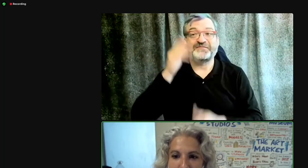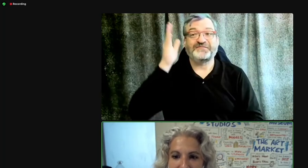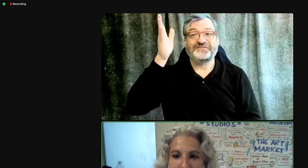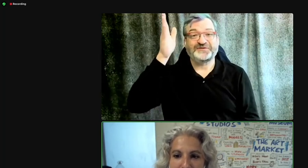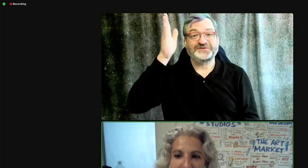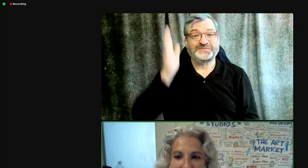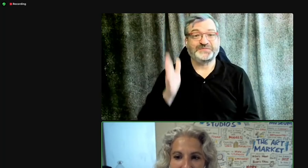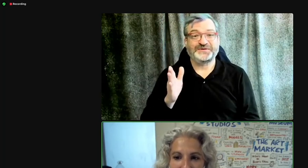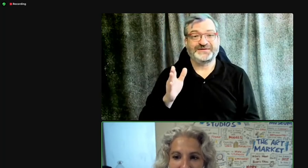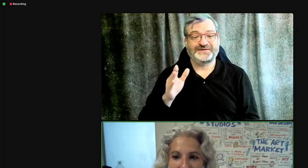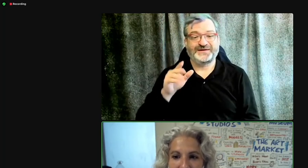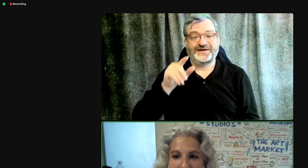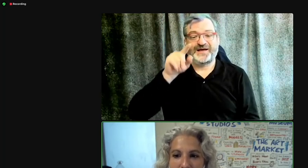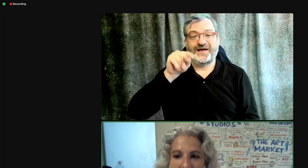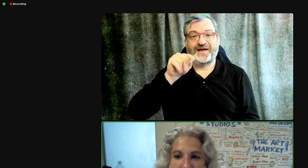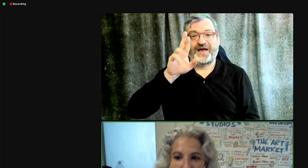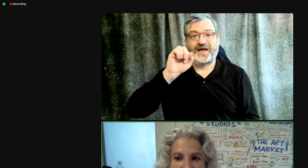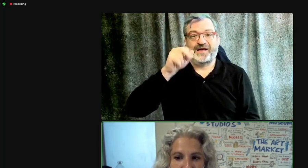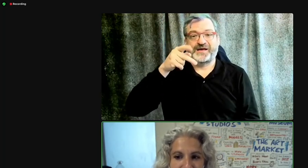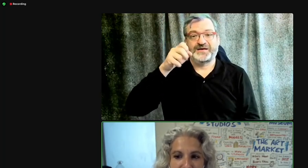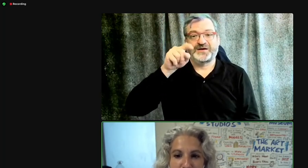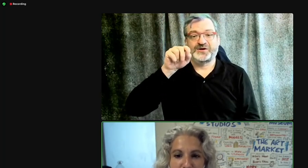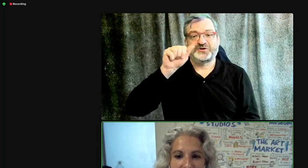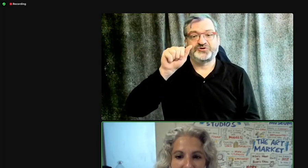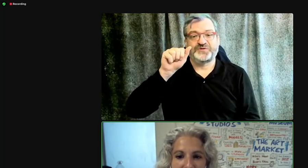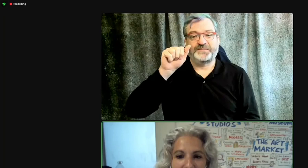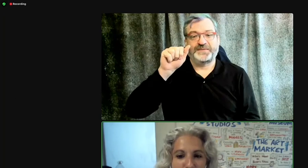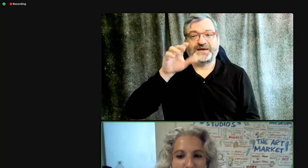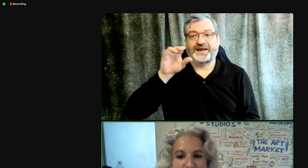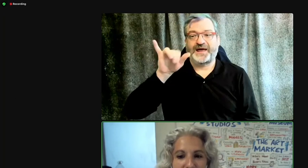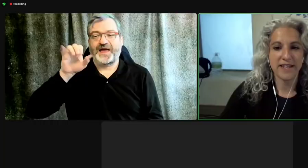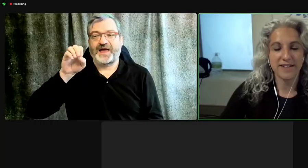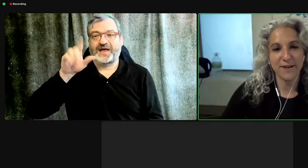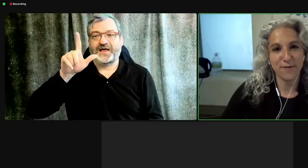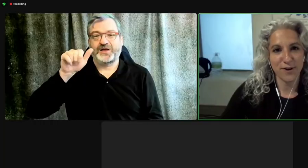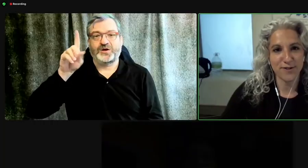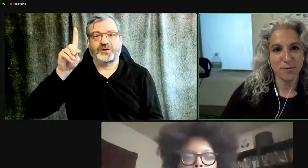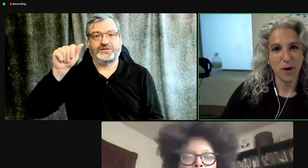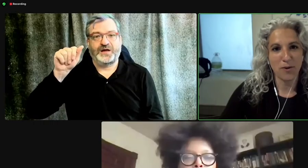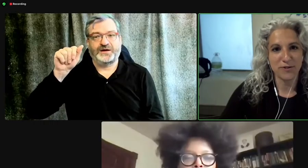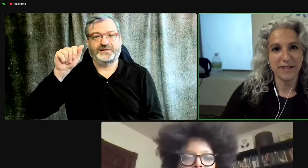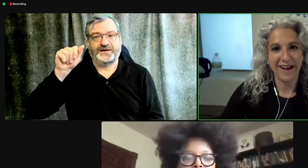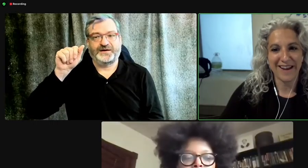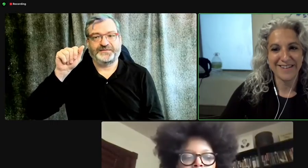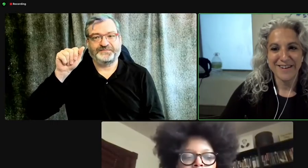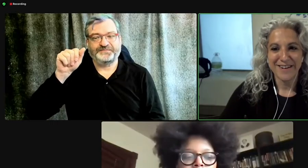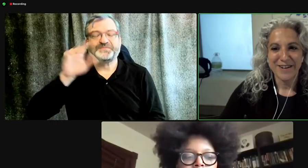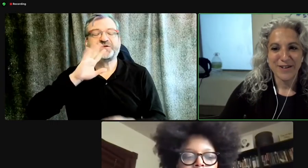Trapita, B. Mason, and Yolanda wisher to present on their work with the Healing verse poetry line.